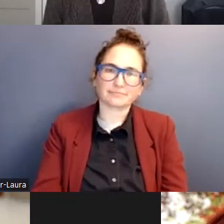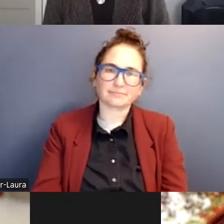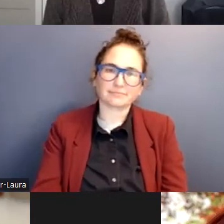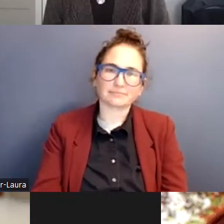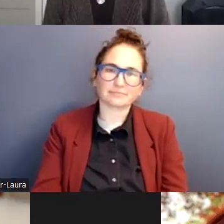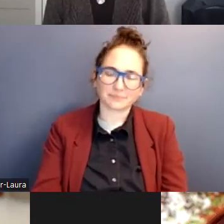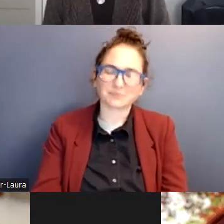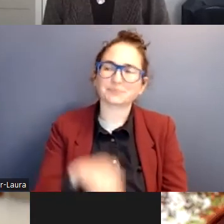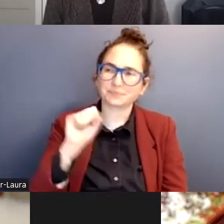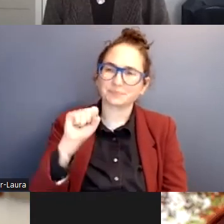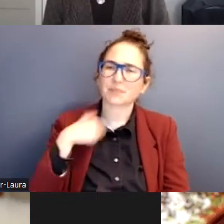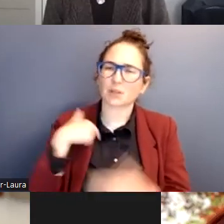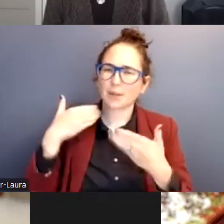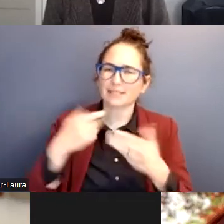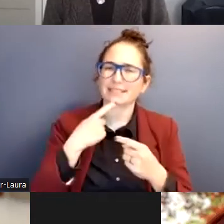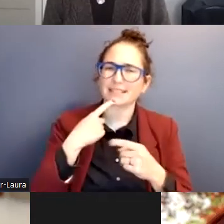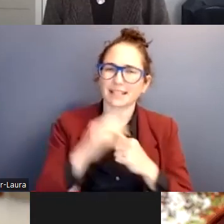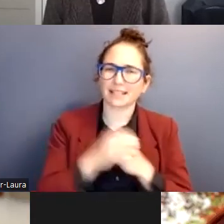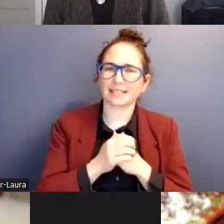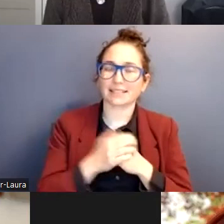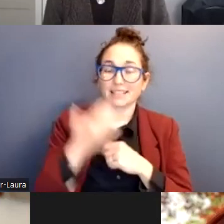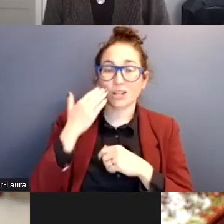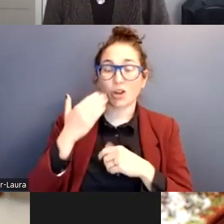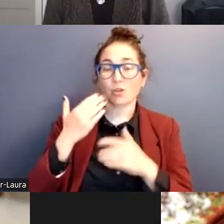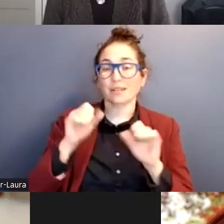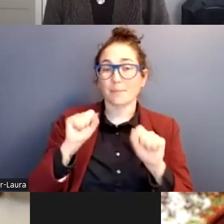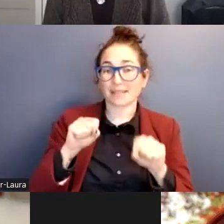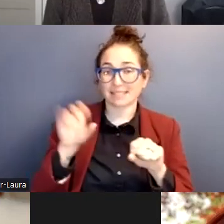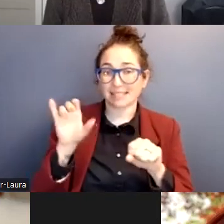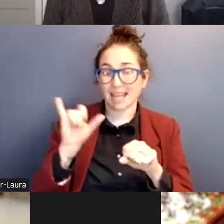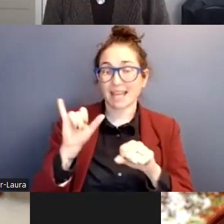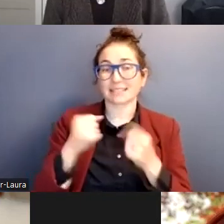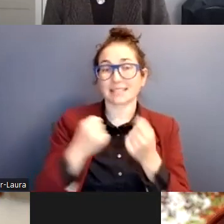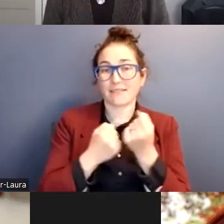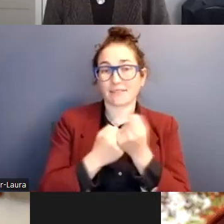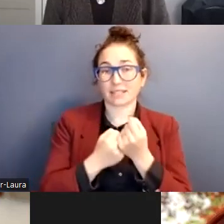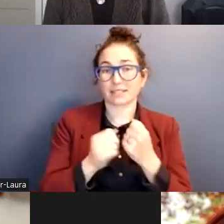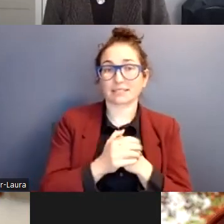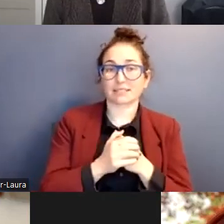not a lawyer now and I never practiced in this area. But I still say, the point is your